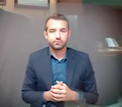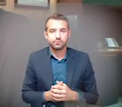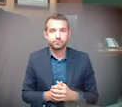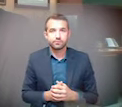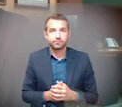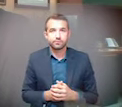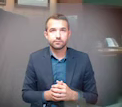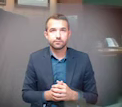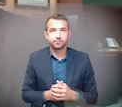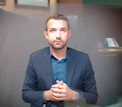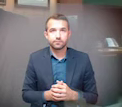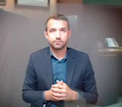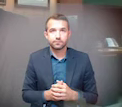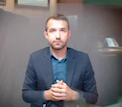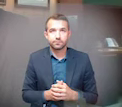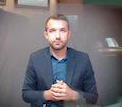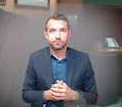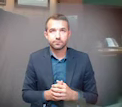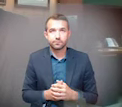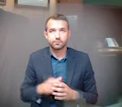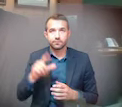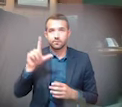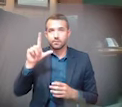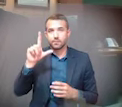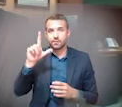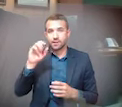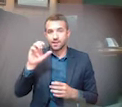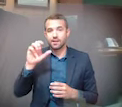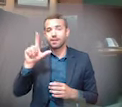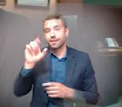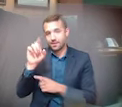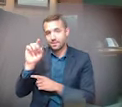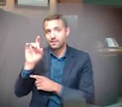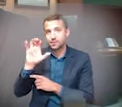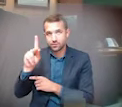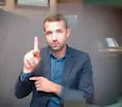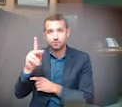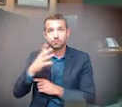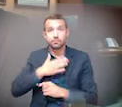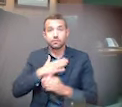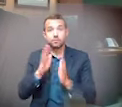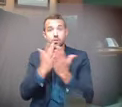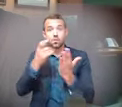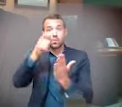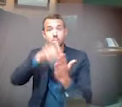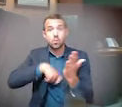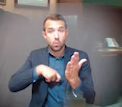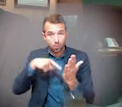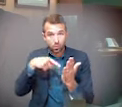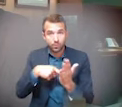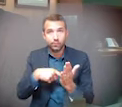with Dr. Margo Izzo, Empowering Students with Hidden Disabilities: A Path to Pride and Success,